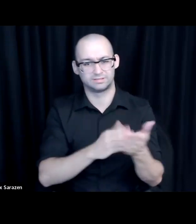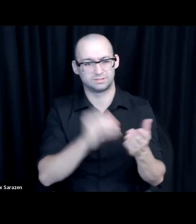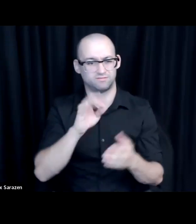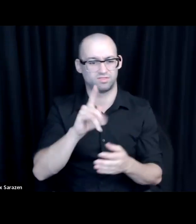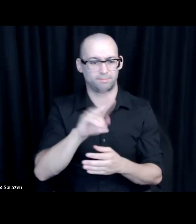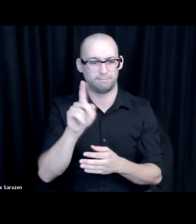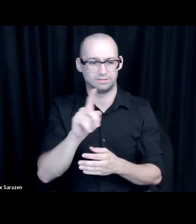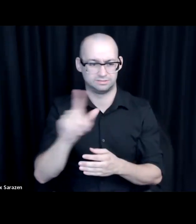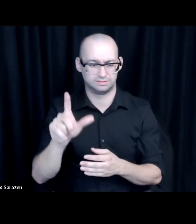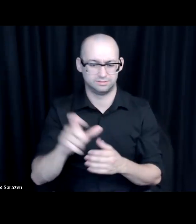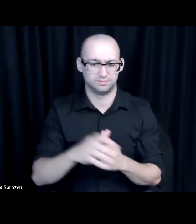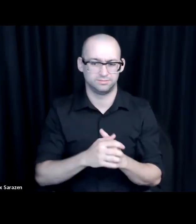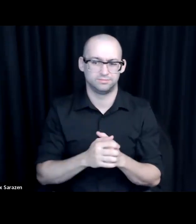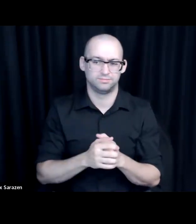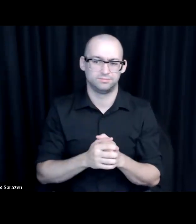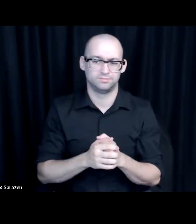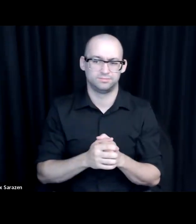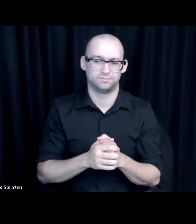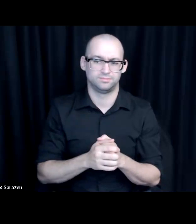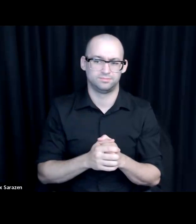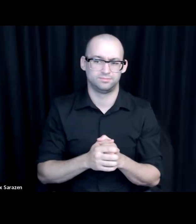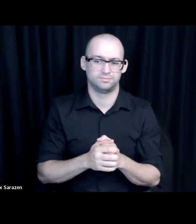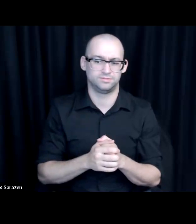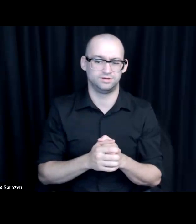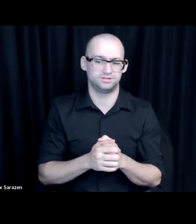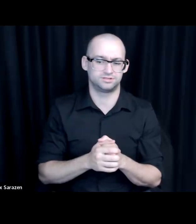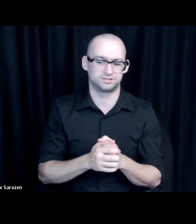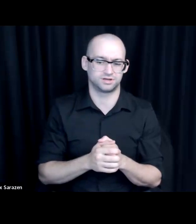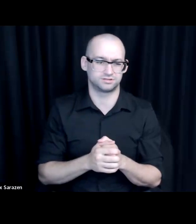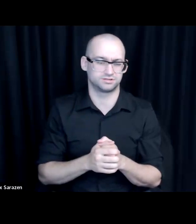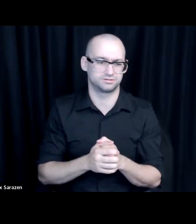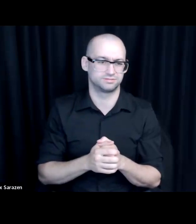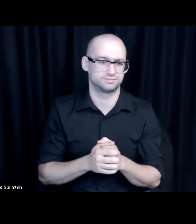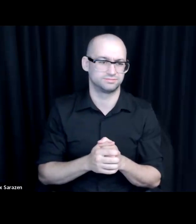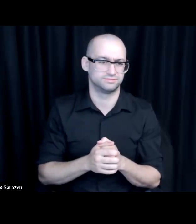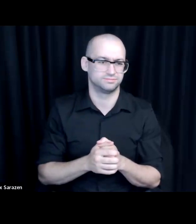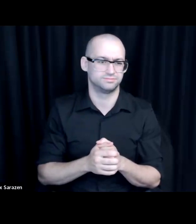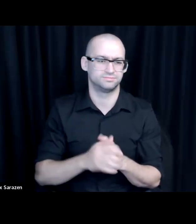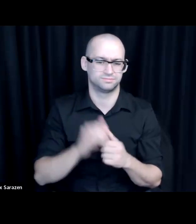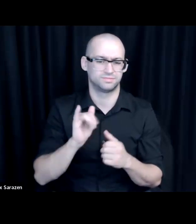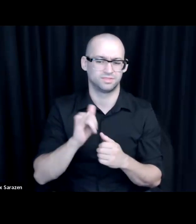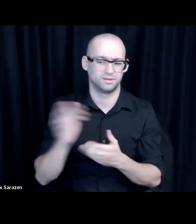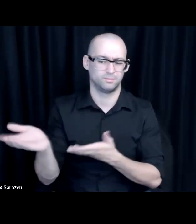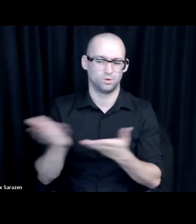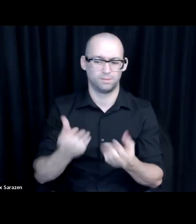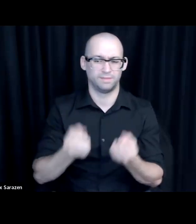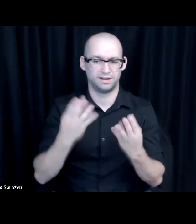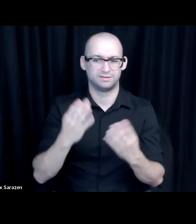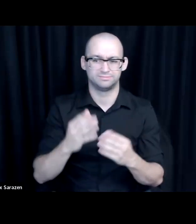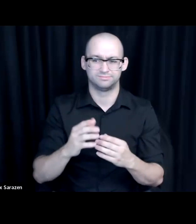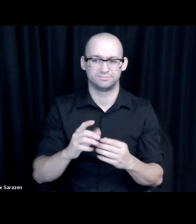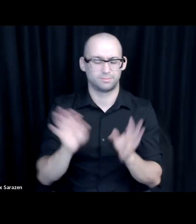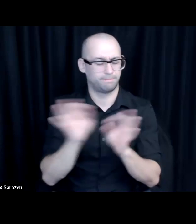Thanks, Matt. And yeah, you brought up so many, I think critical points. Is, that number one,